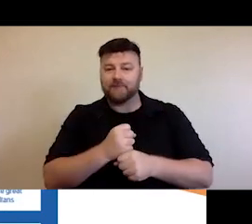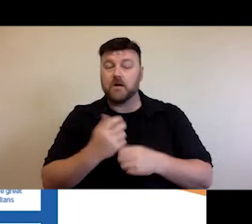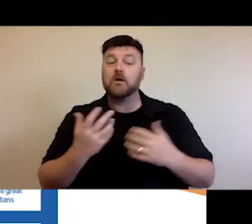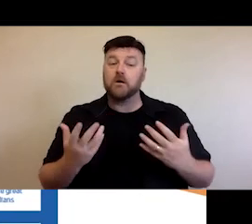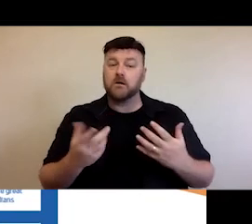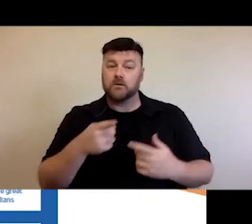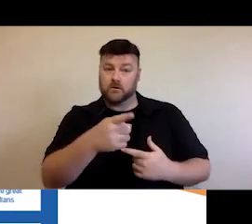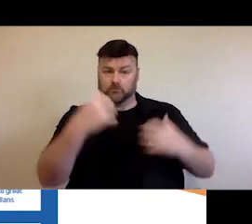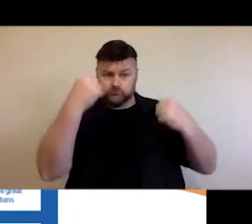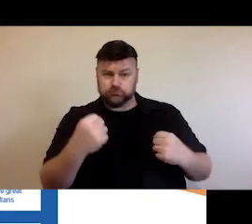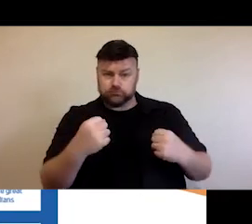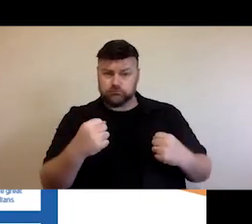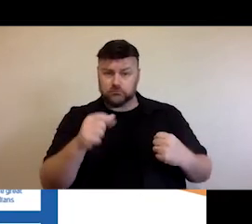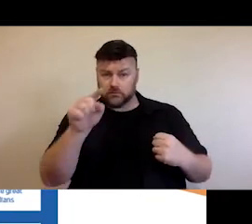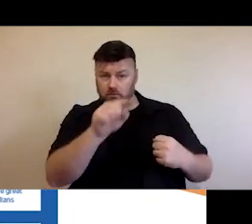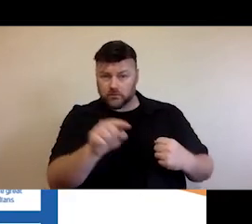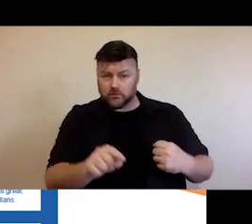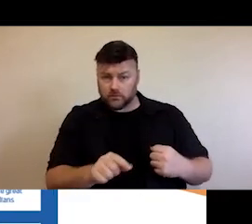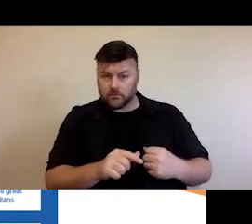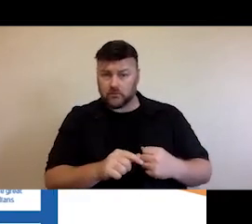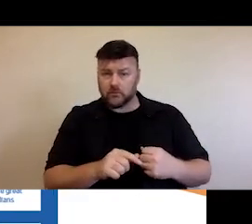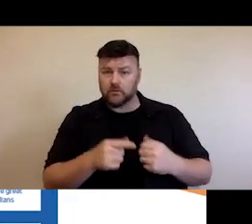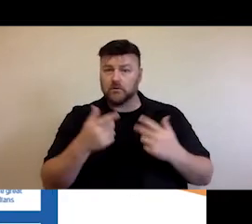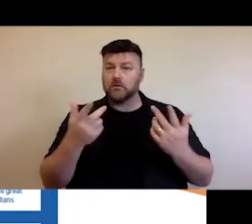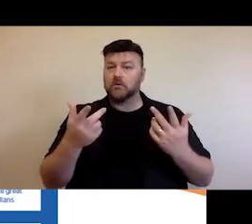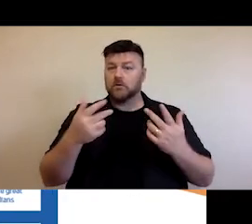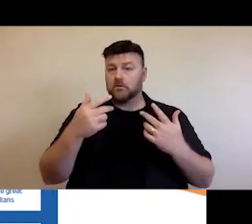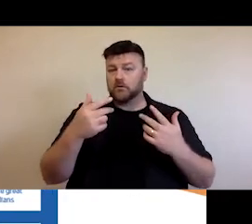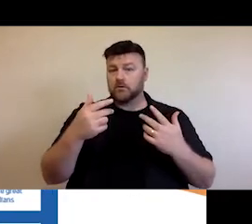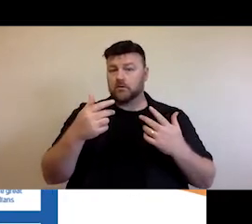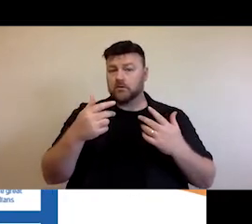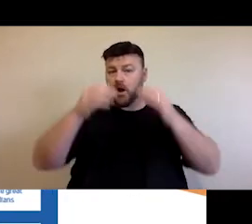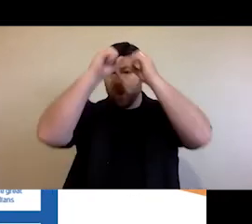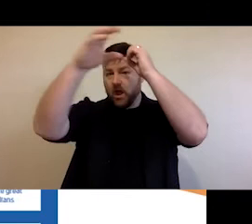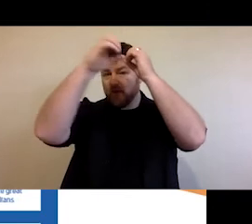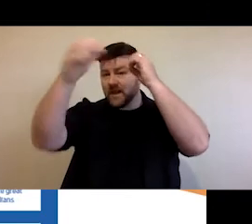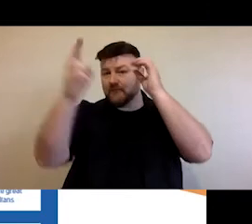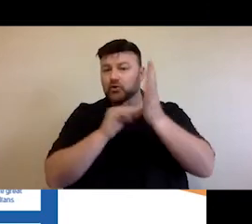how strong their beliefs were. Surf Life Saving NSW was facing uncertainty.